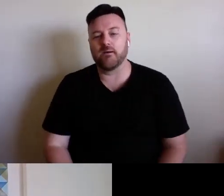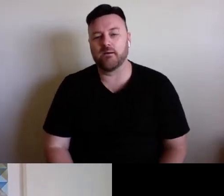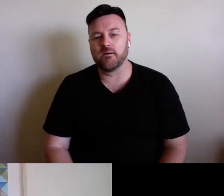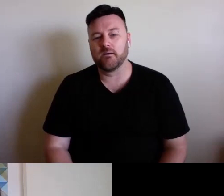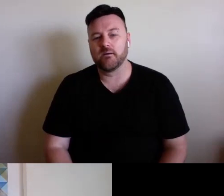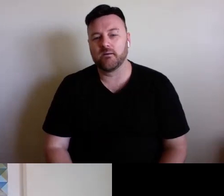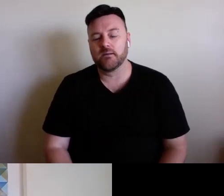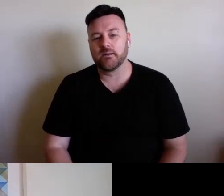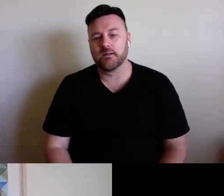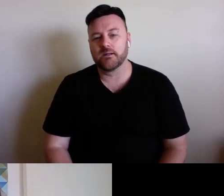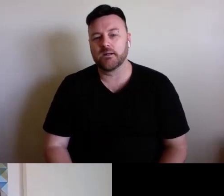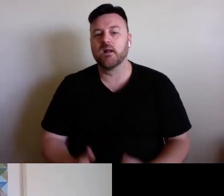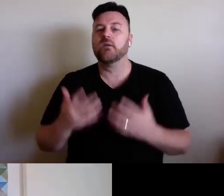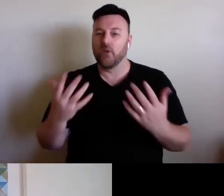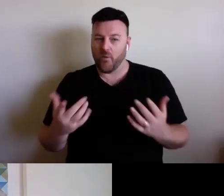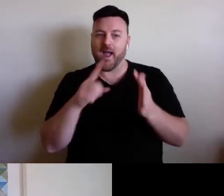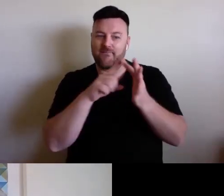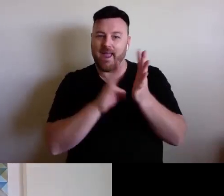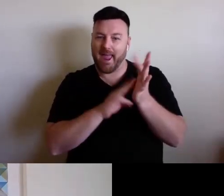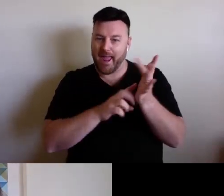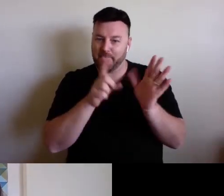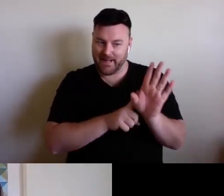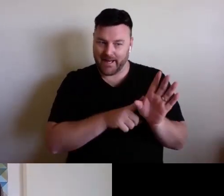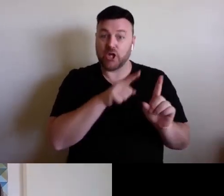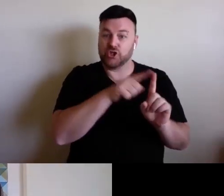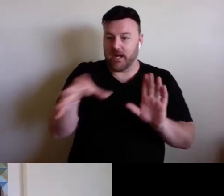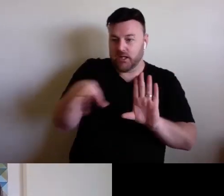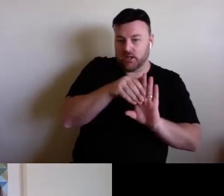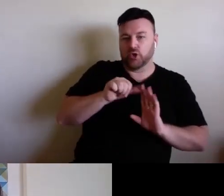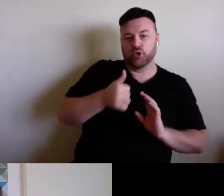branding on there but it's actually quite minor, relative to her